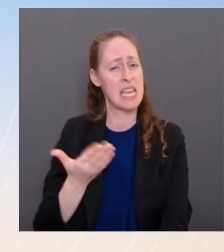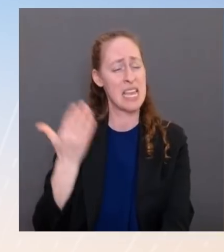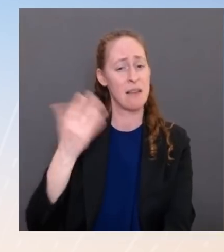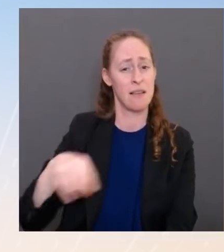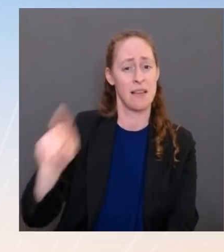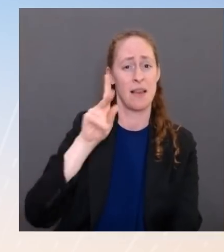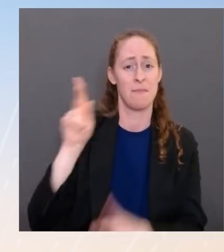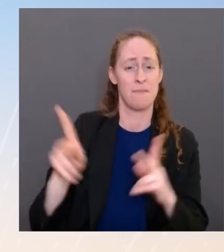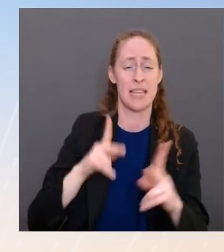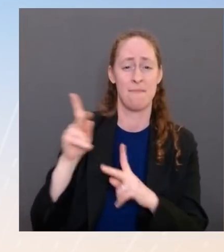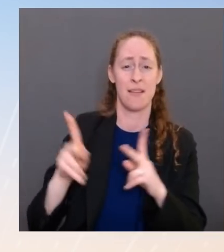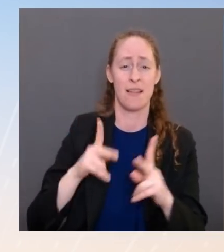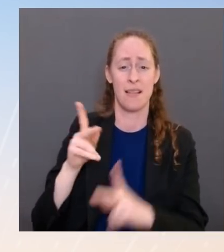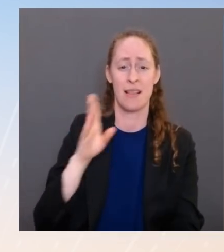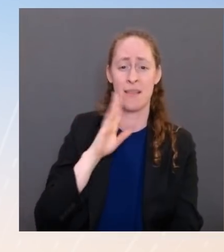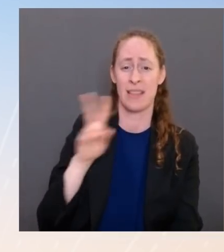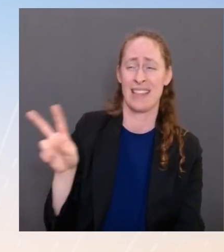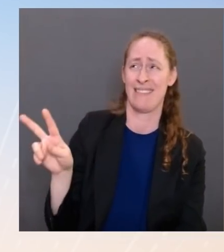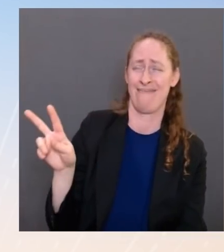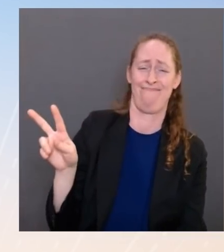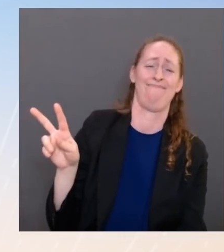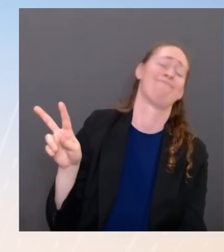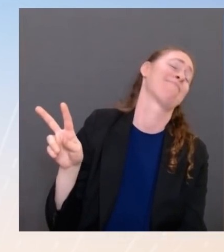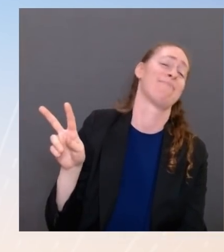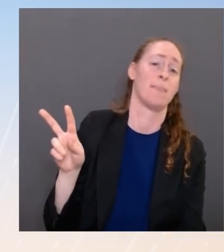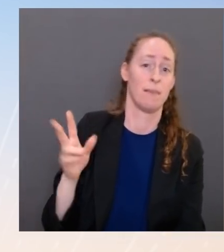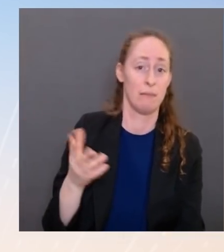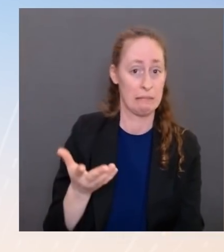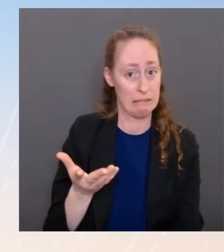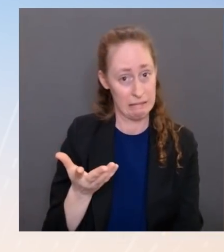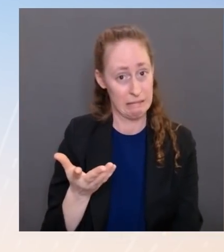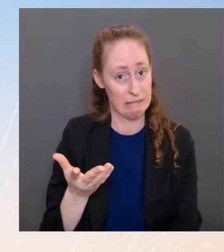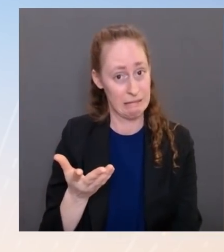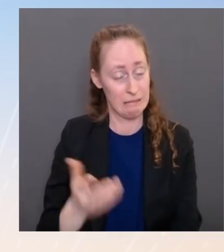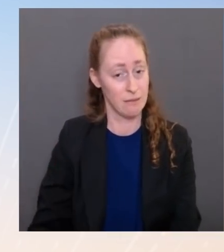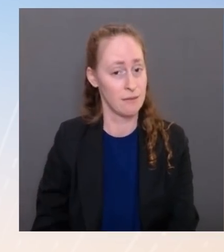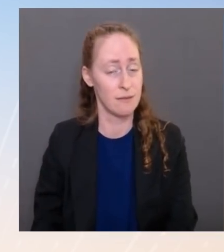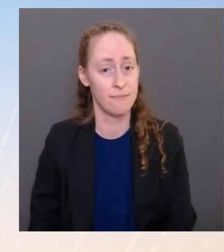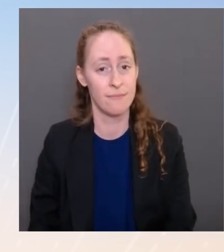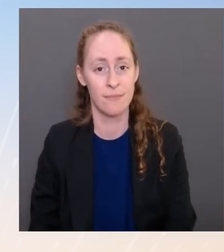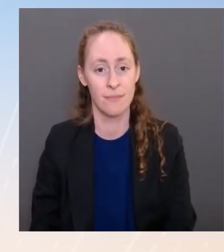he's visiting a family farm in Kankakee. How did I do there? Okay. And so, when he's there,